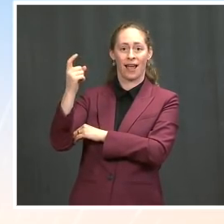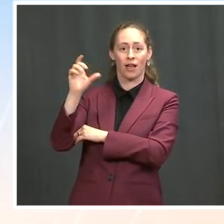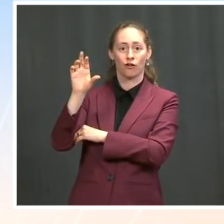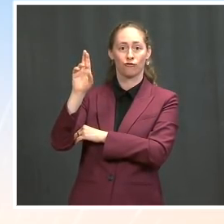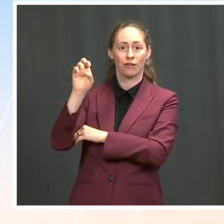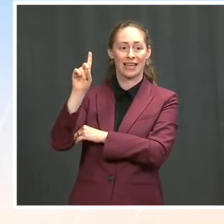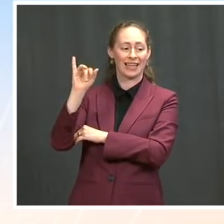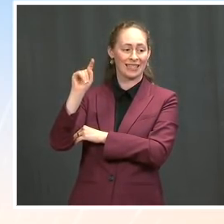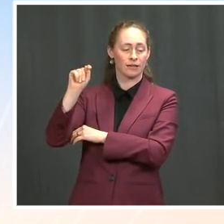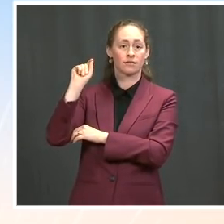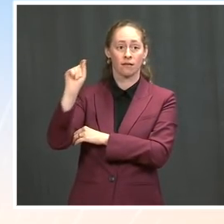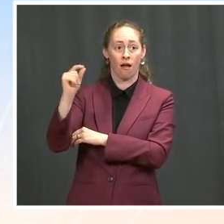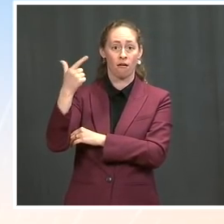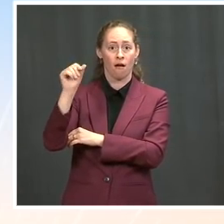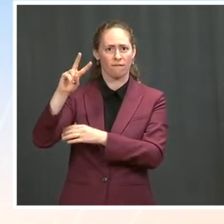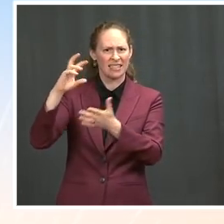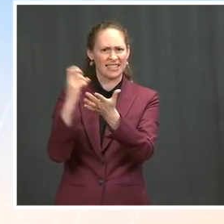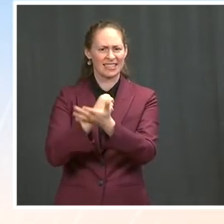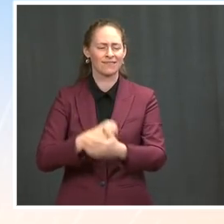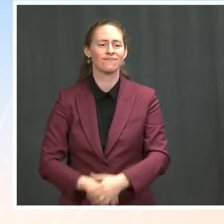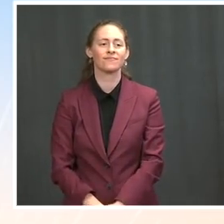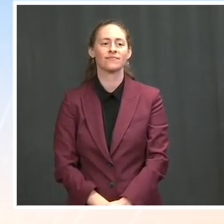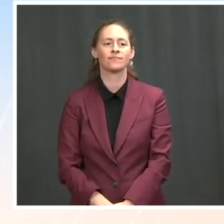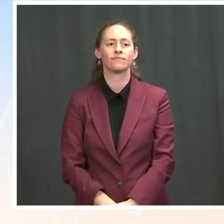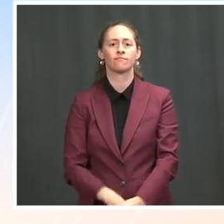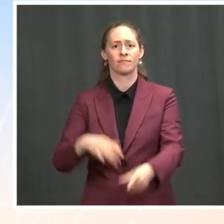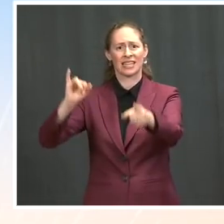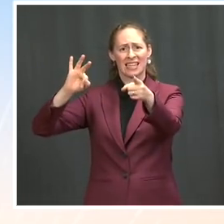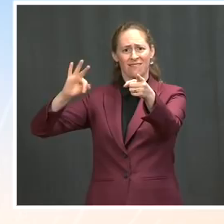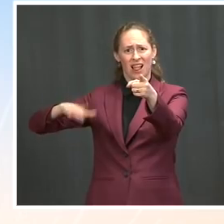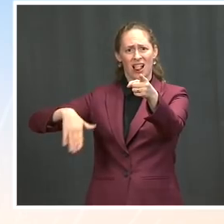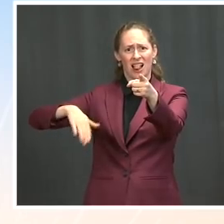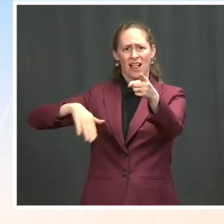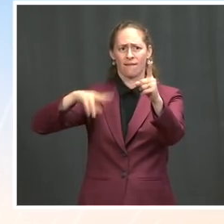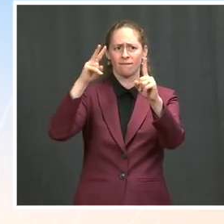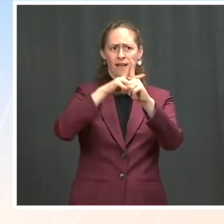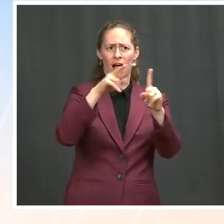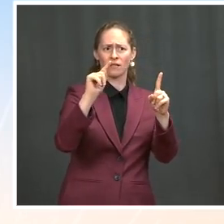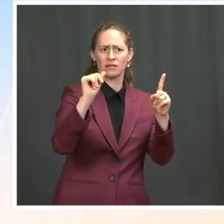maybe they haven't filed taxes because they -- they don't -- they're not required to -- they can go there and learn